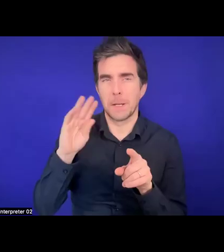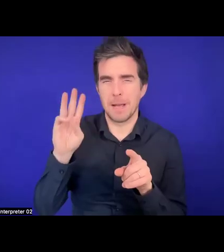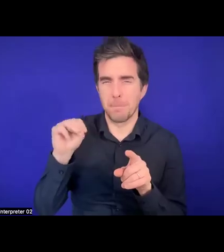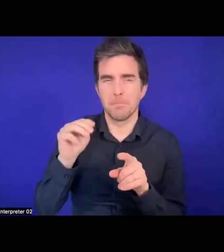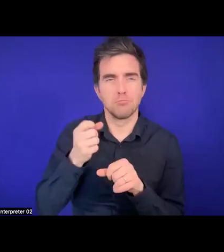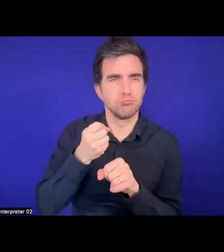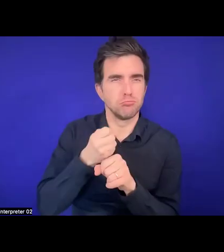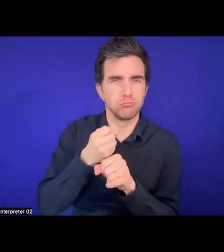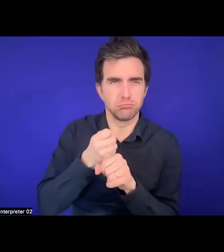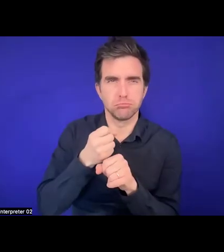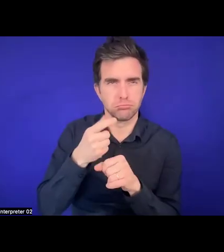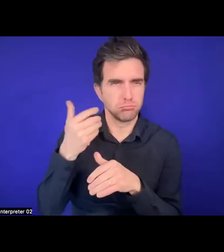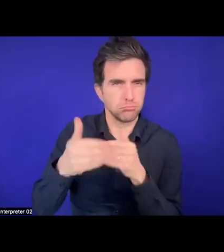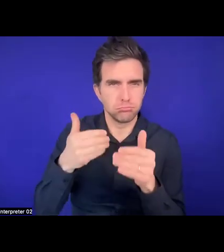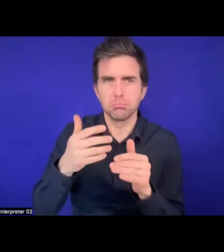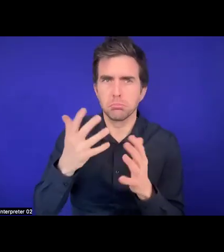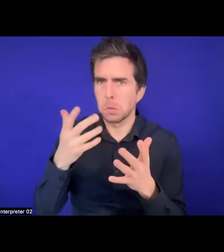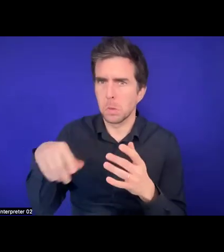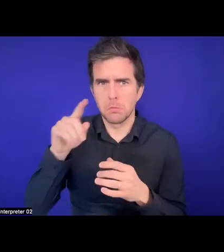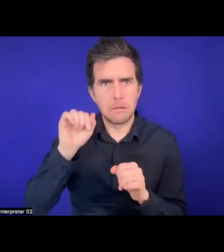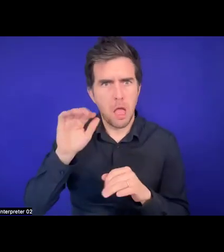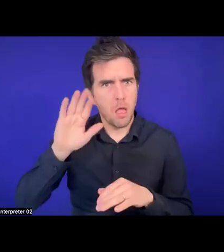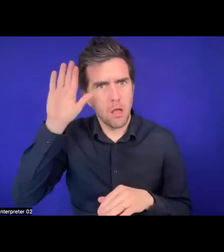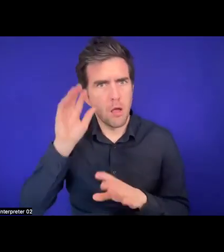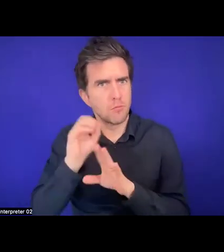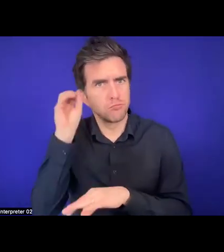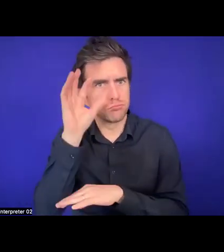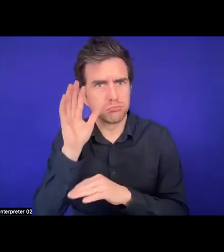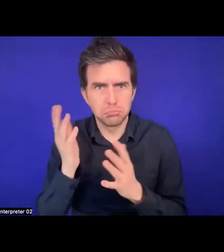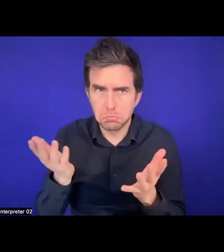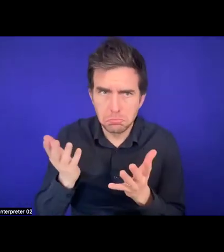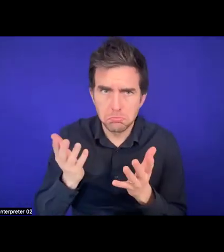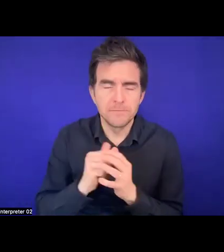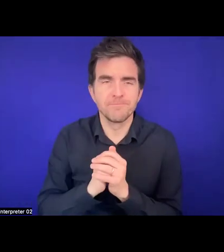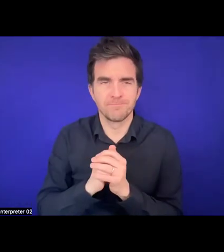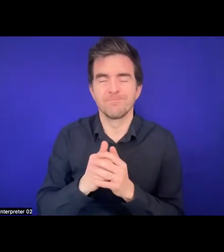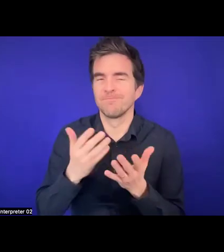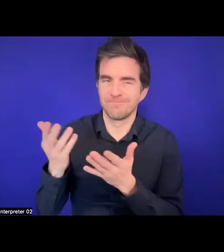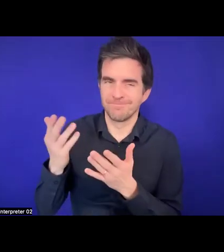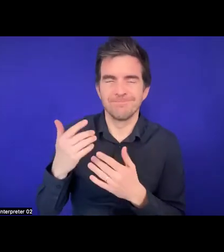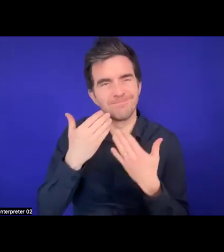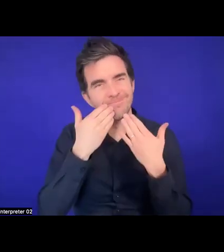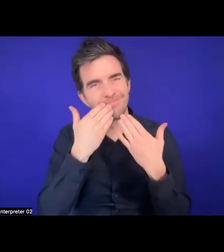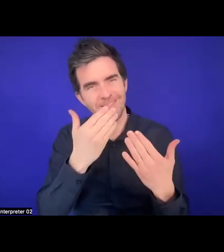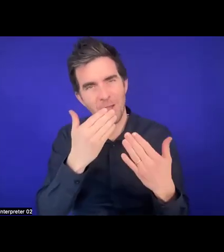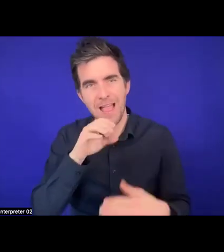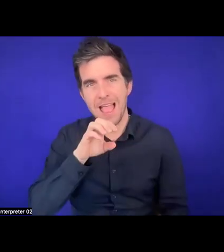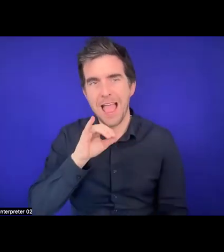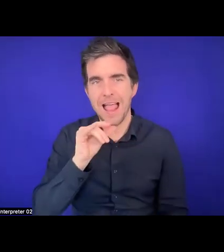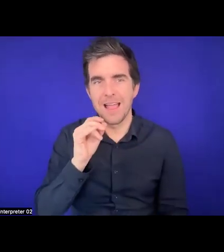: Thanks Eilionóir. Manel and I worked together, hi. I work with CBM Global